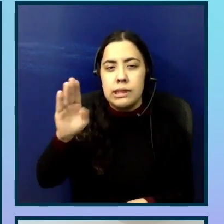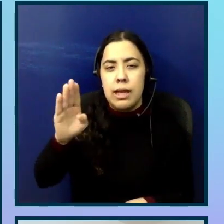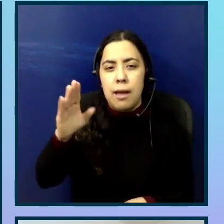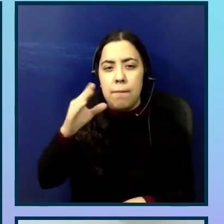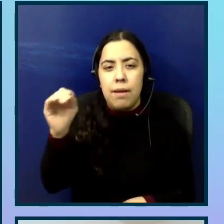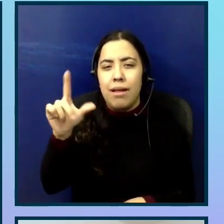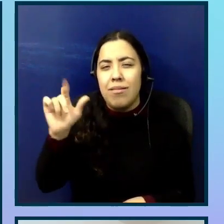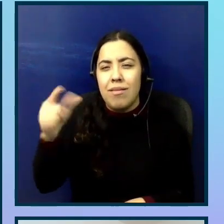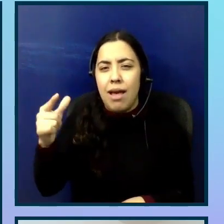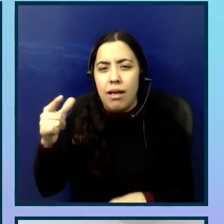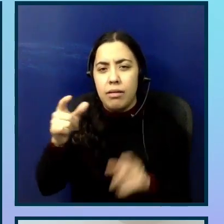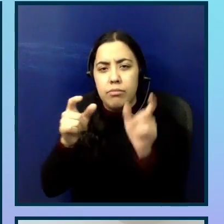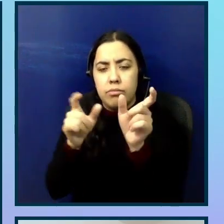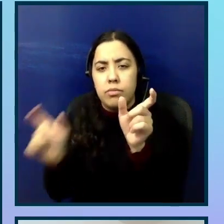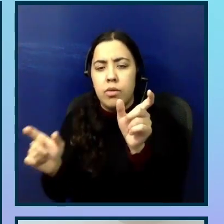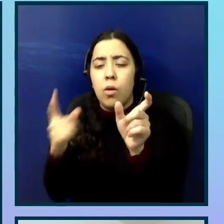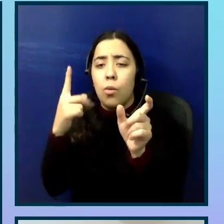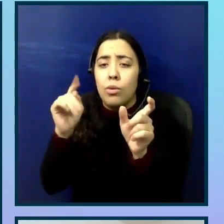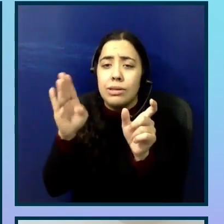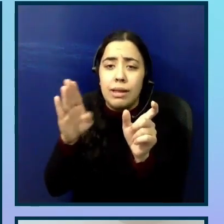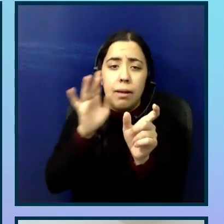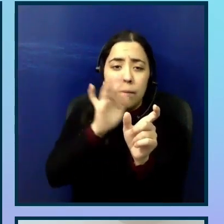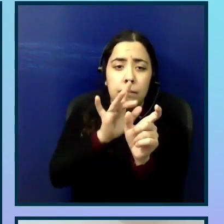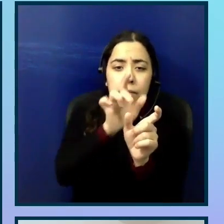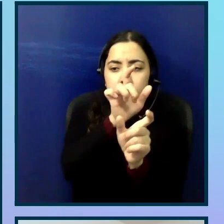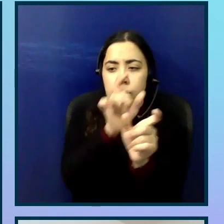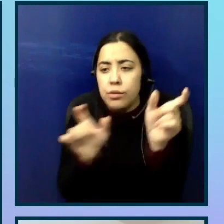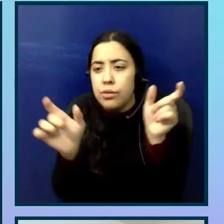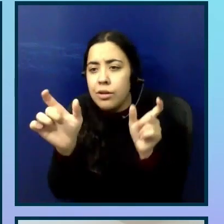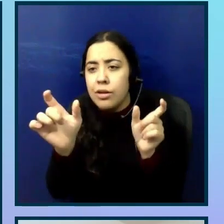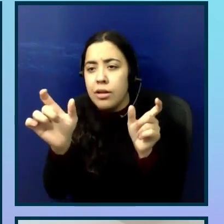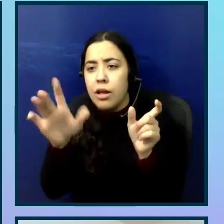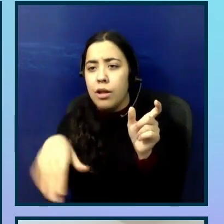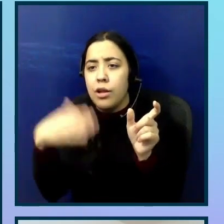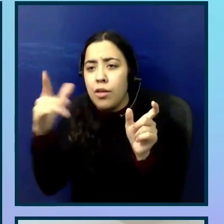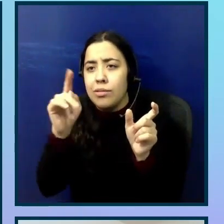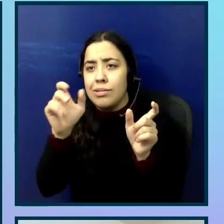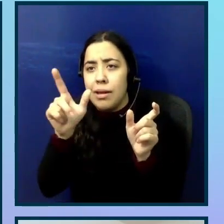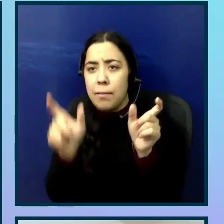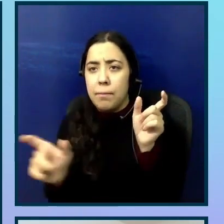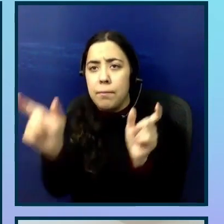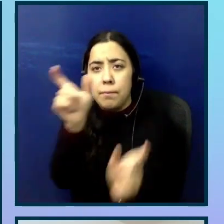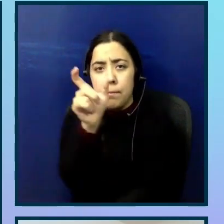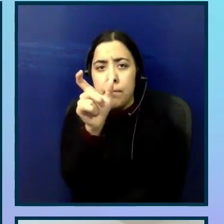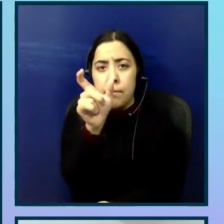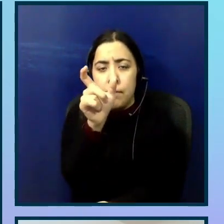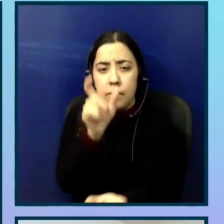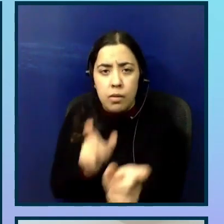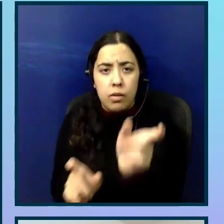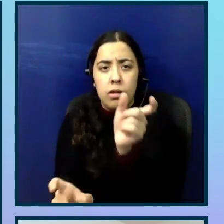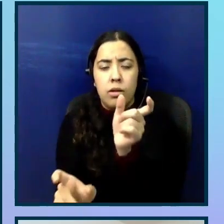from one tab to the next using only their keyboard, and after fixing that implementation,